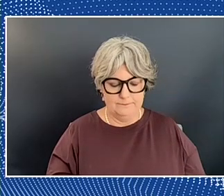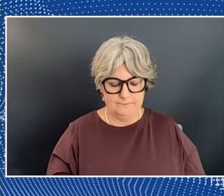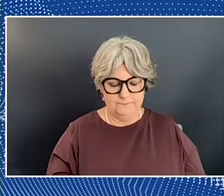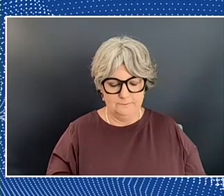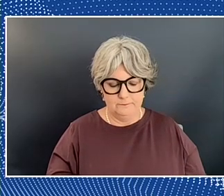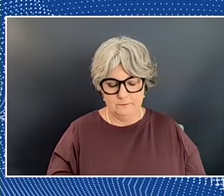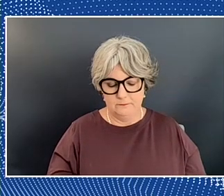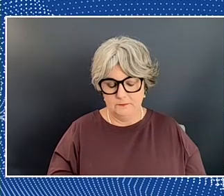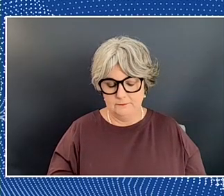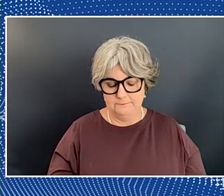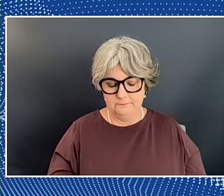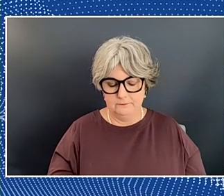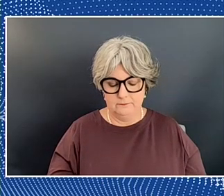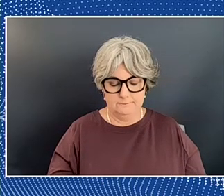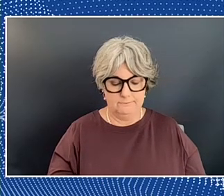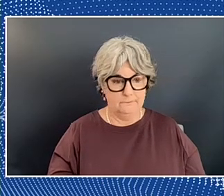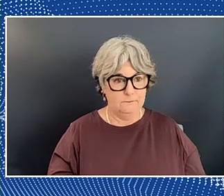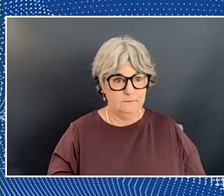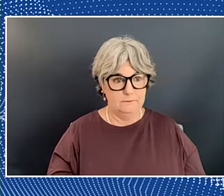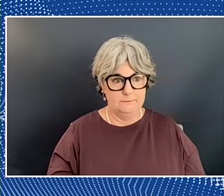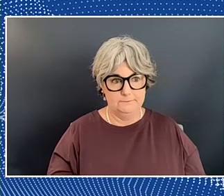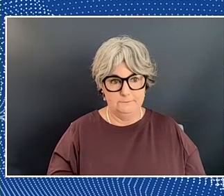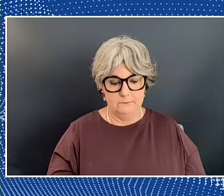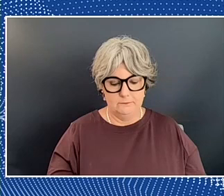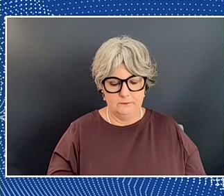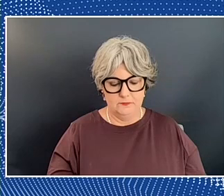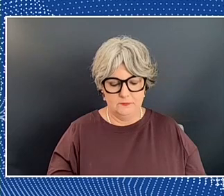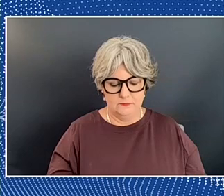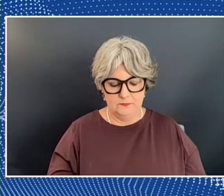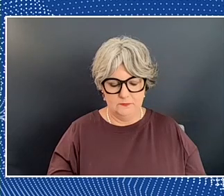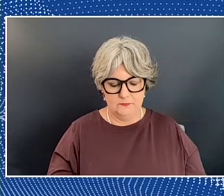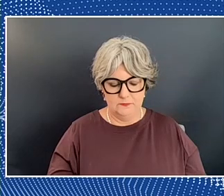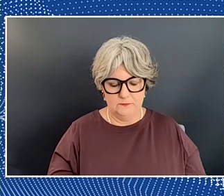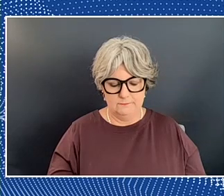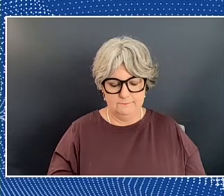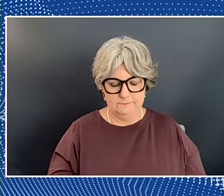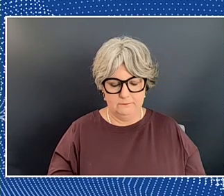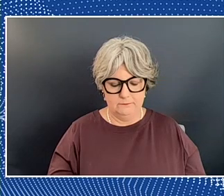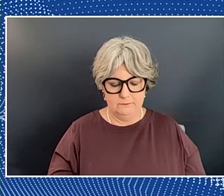representing himself, and I believe he's on camera and has audio enabled. He's just muted right now. He's unmuted.